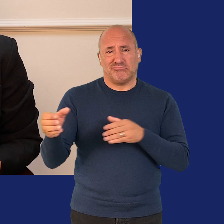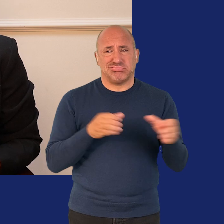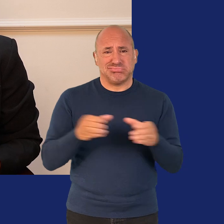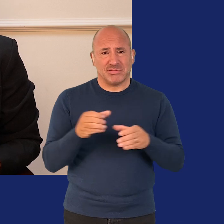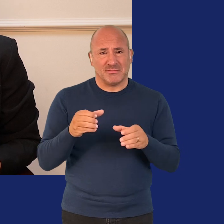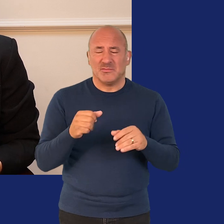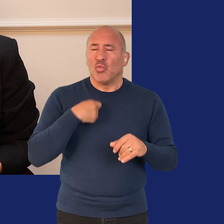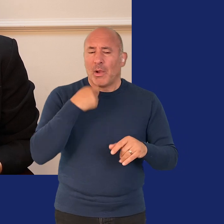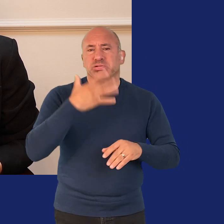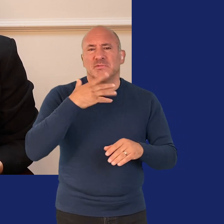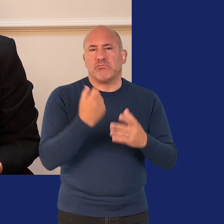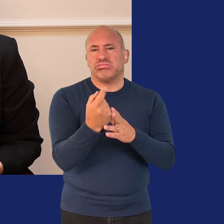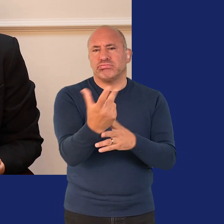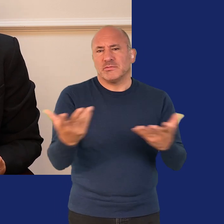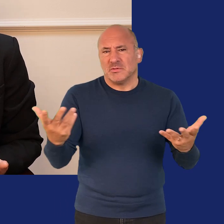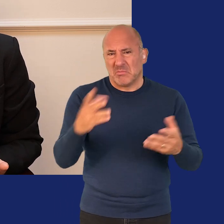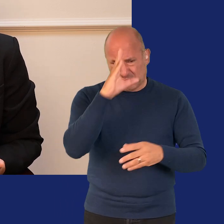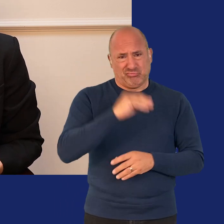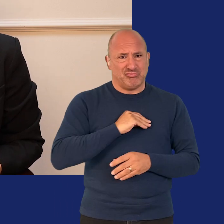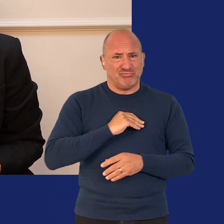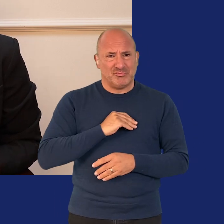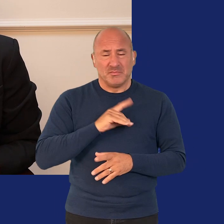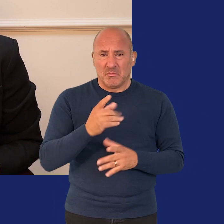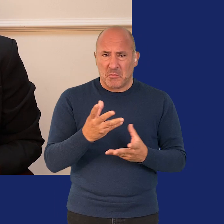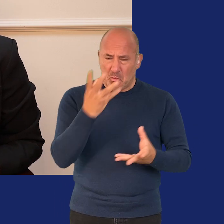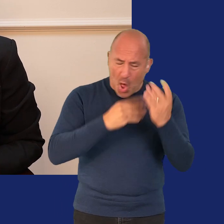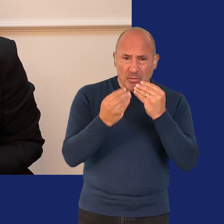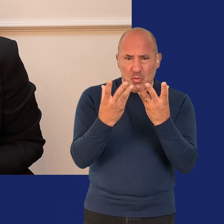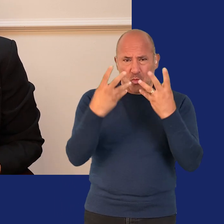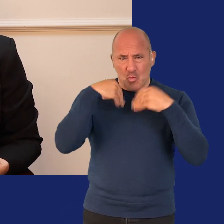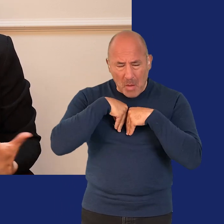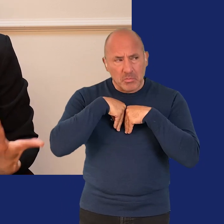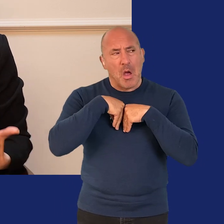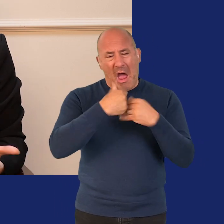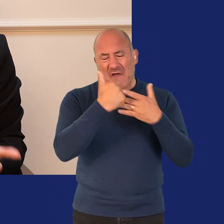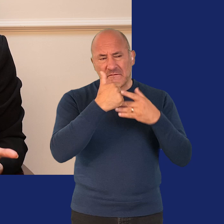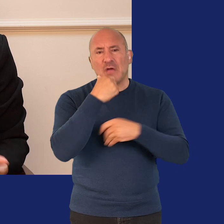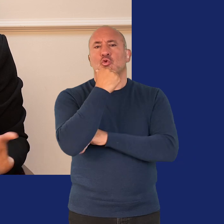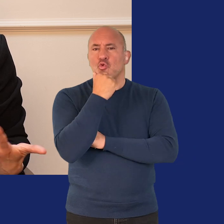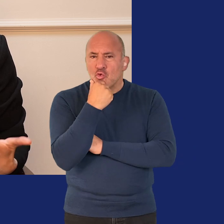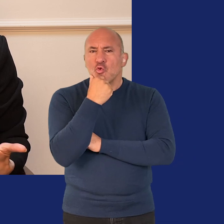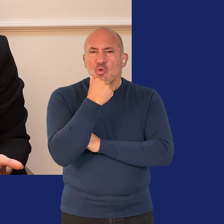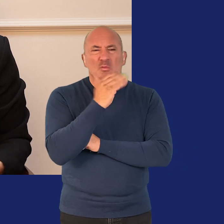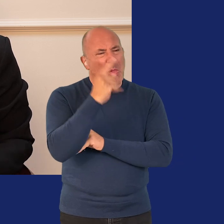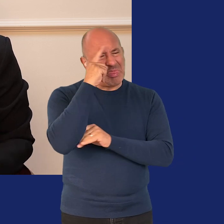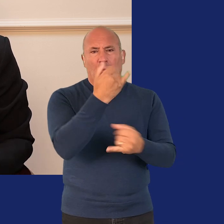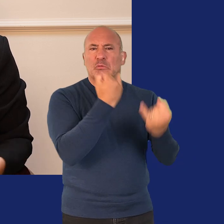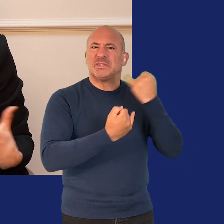So please call it out for us. Josh: Yeah. Jess: Um, learn, listen. Take on, take the advice on board. Just don't see it as criticism.